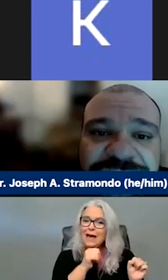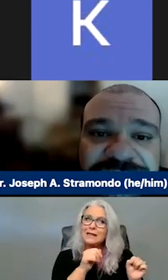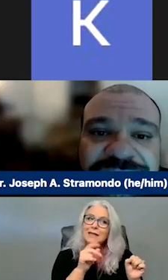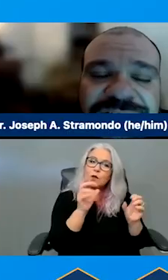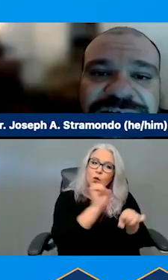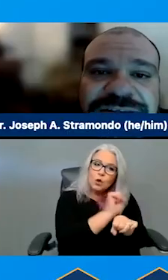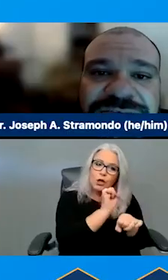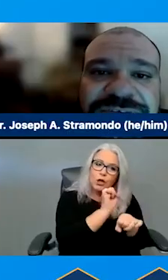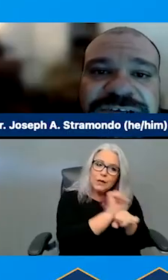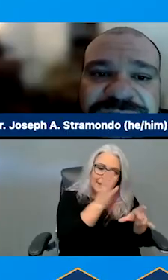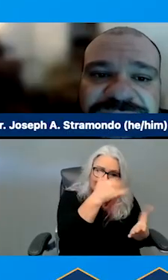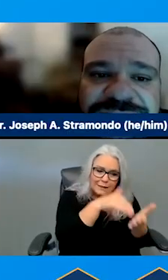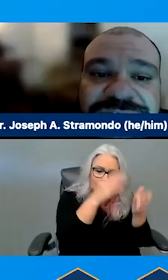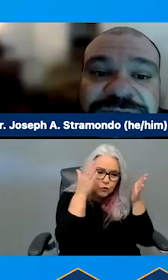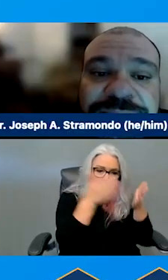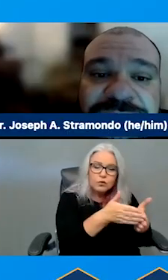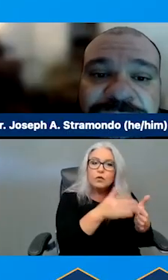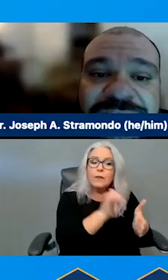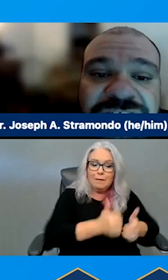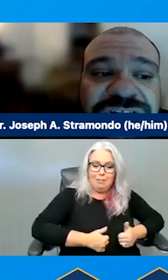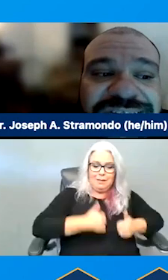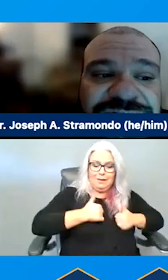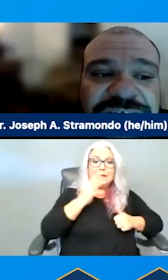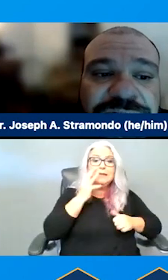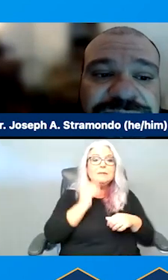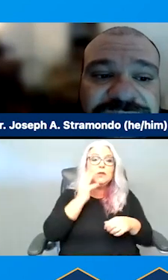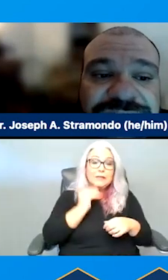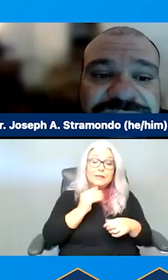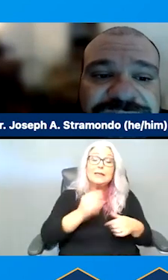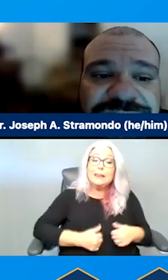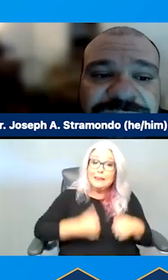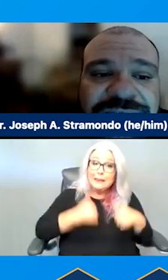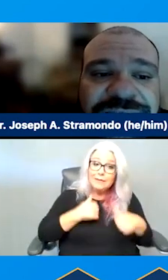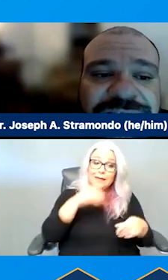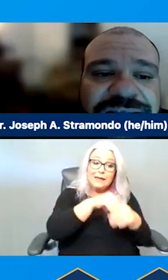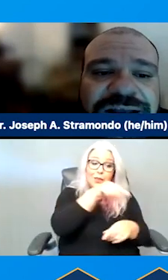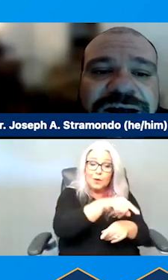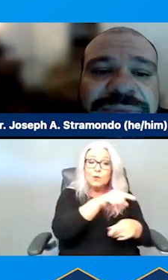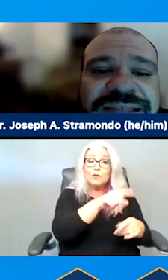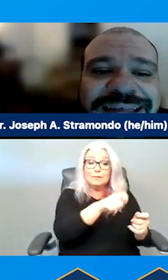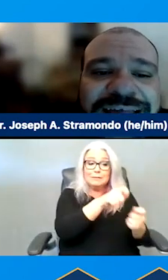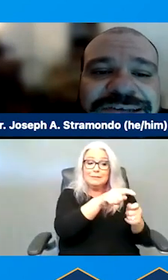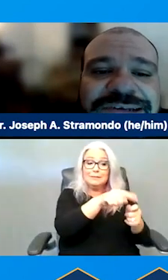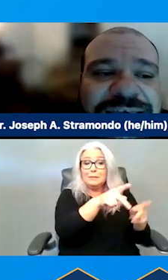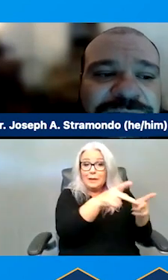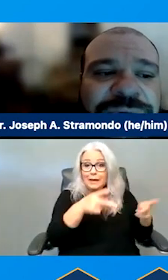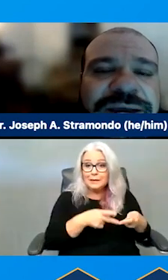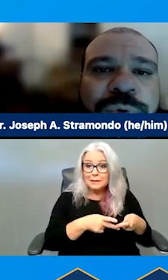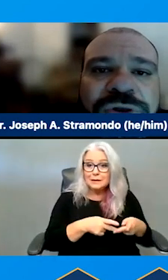It’s not centering the lived experiences of the people actually living in those places. Okay. It lacks